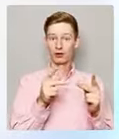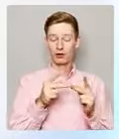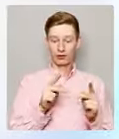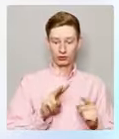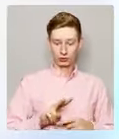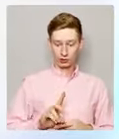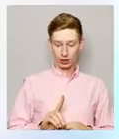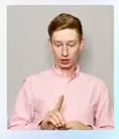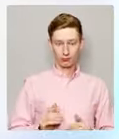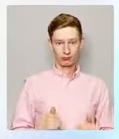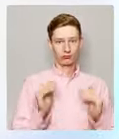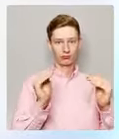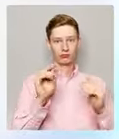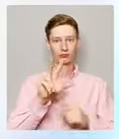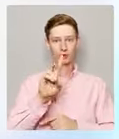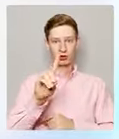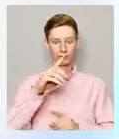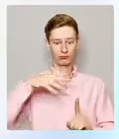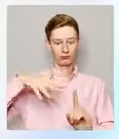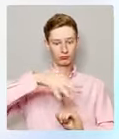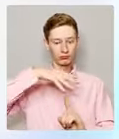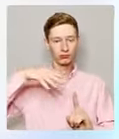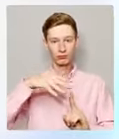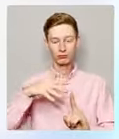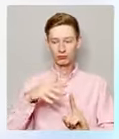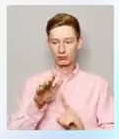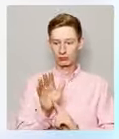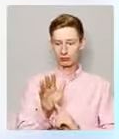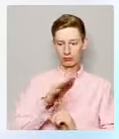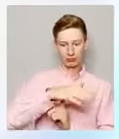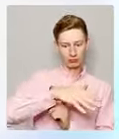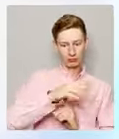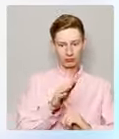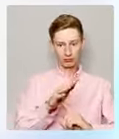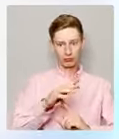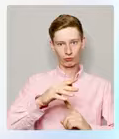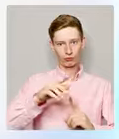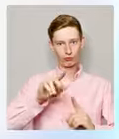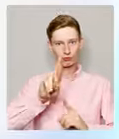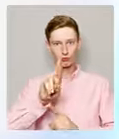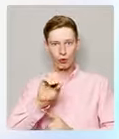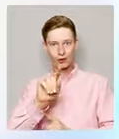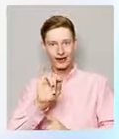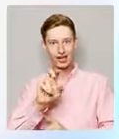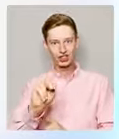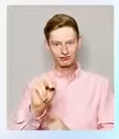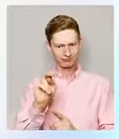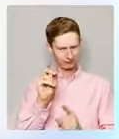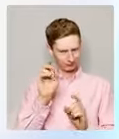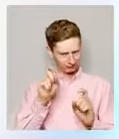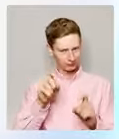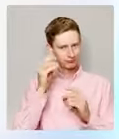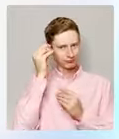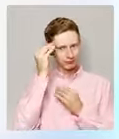Positions move from 2D points to 3D ones, orientation and rotation need to be taken into account and interactive elements can be placed